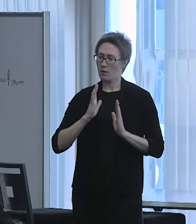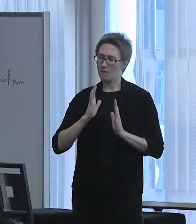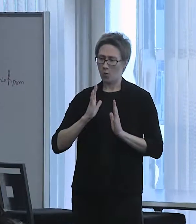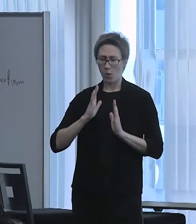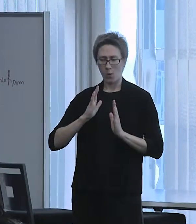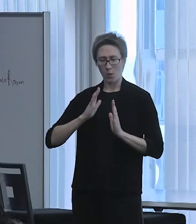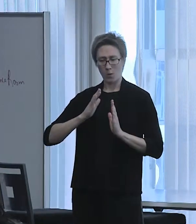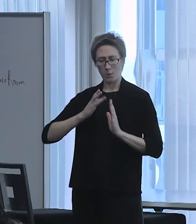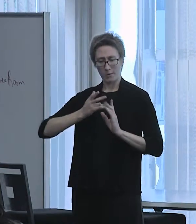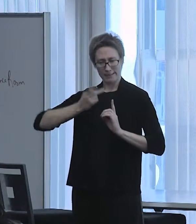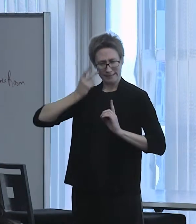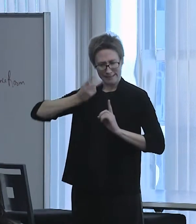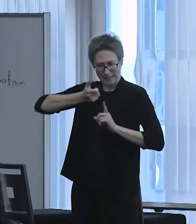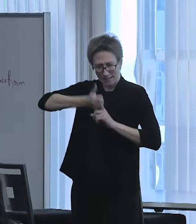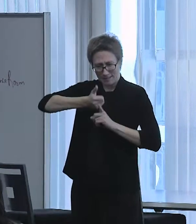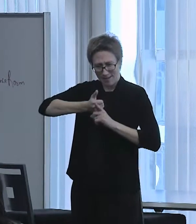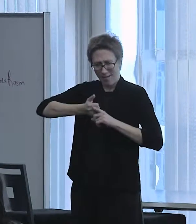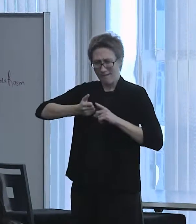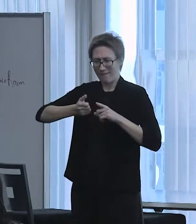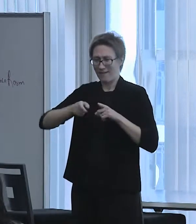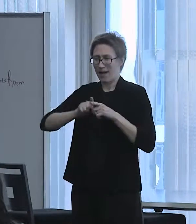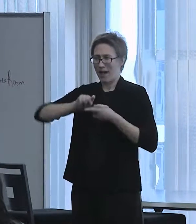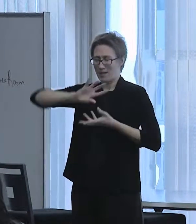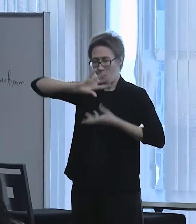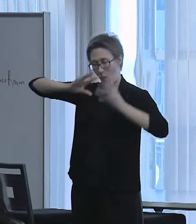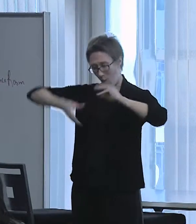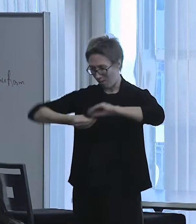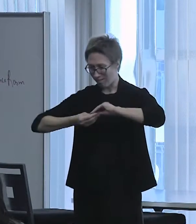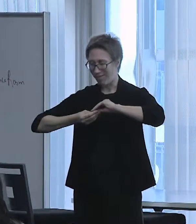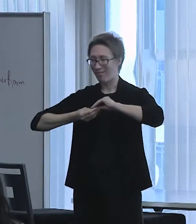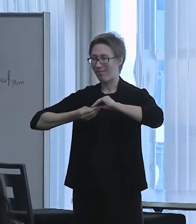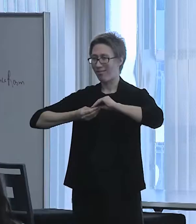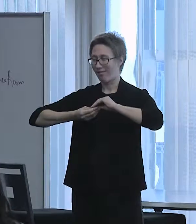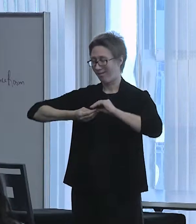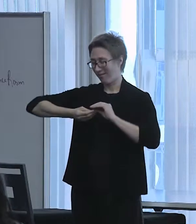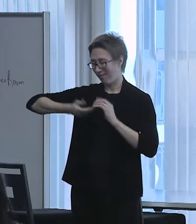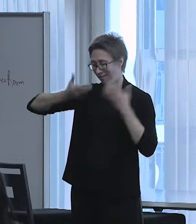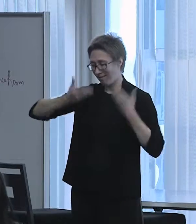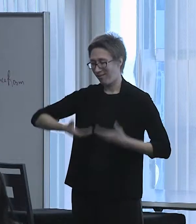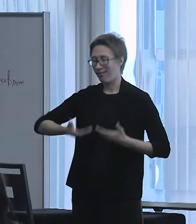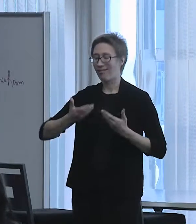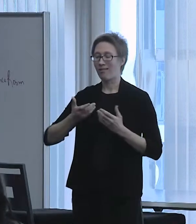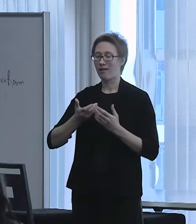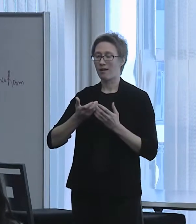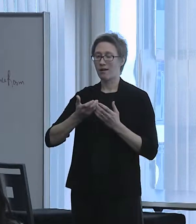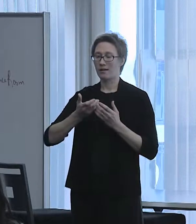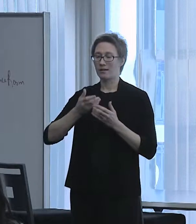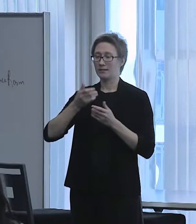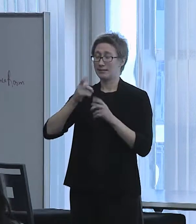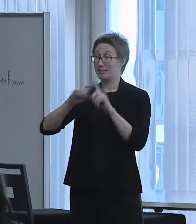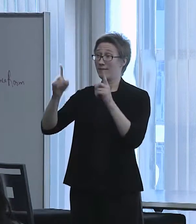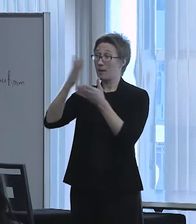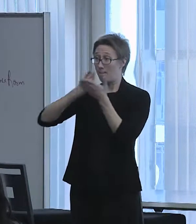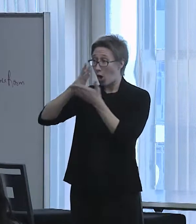and bringing together the different parts that comprise that whole. I think in this conference,